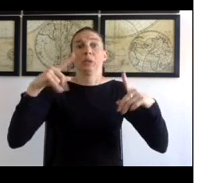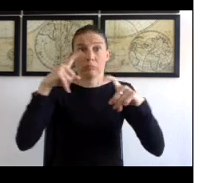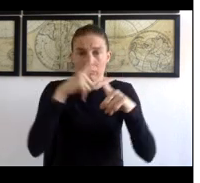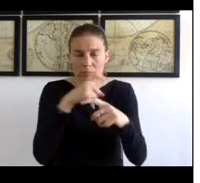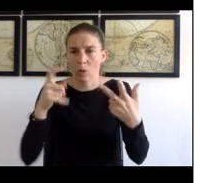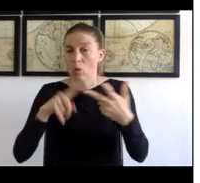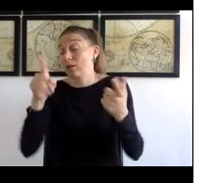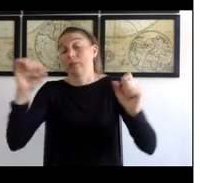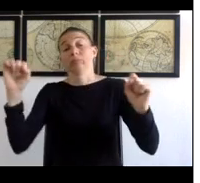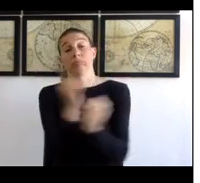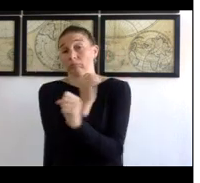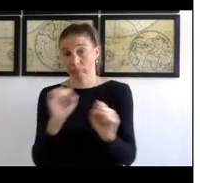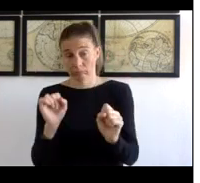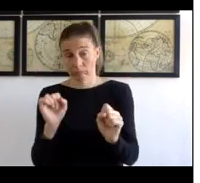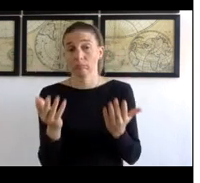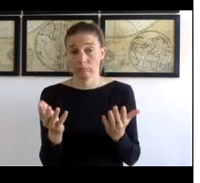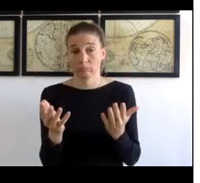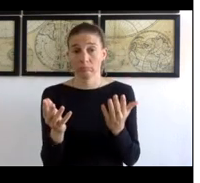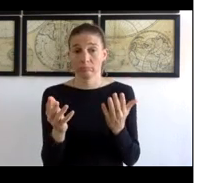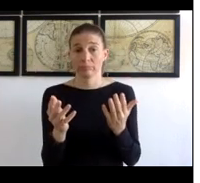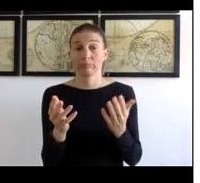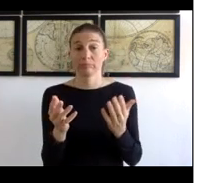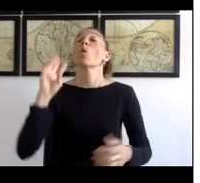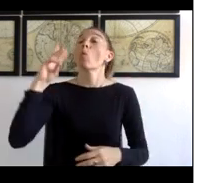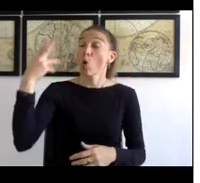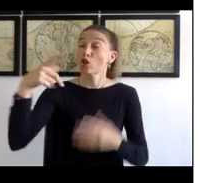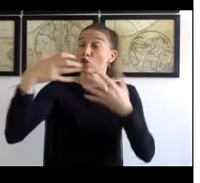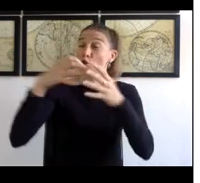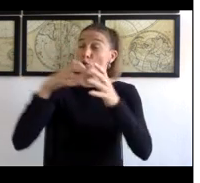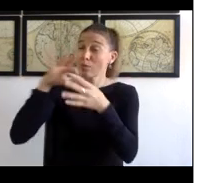The Washington Group on disability statistics recommends